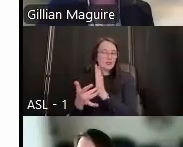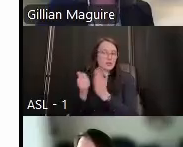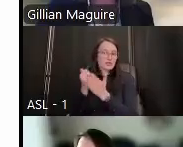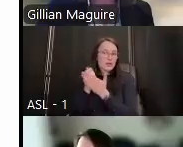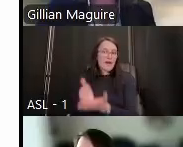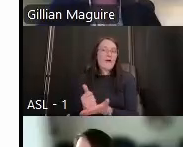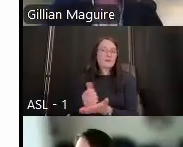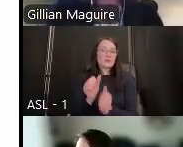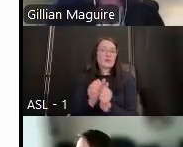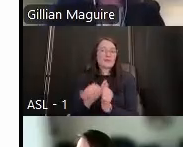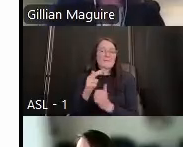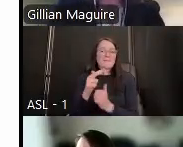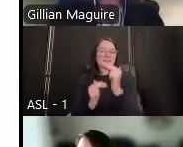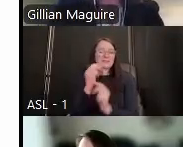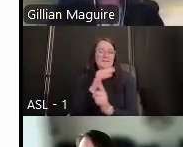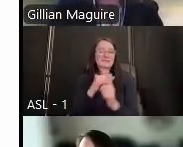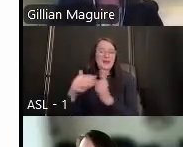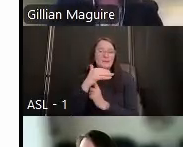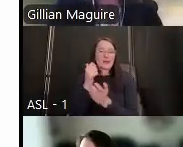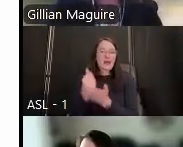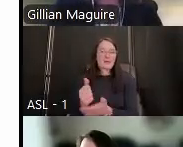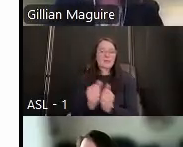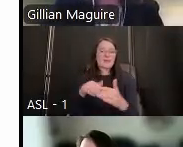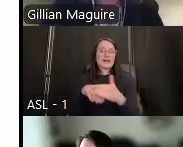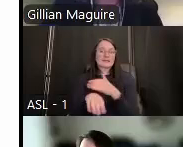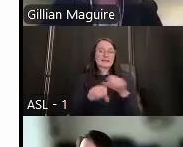Can you talk a little bit more about how you use your tools and technology and if